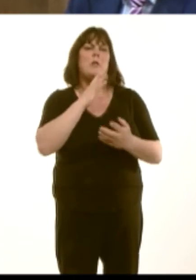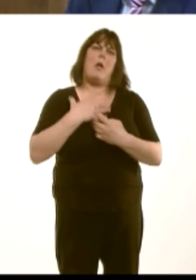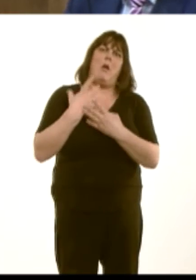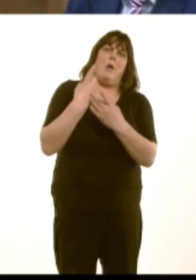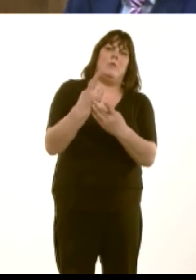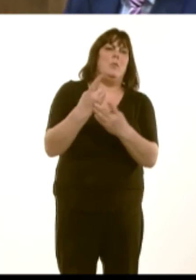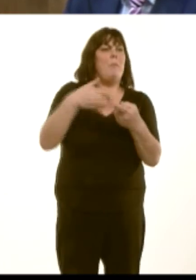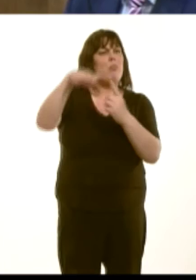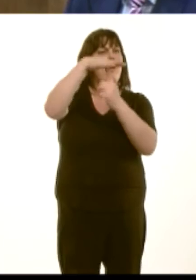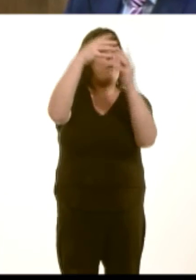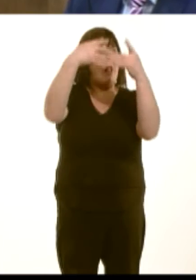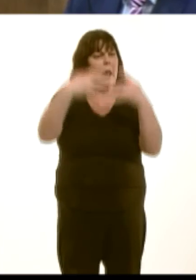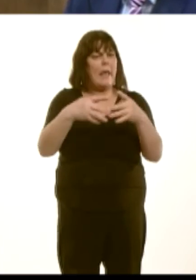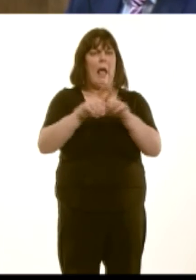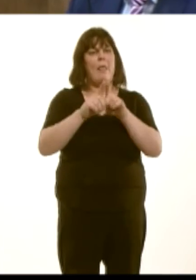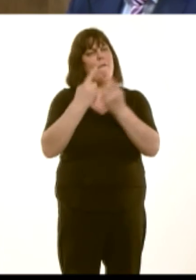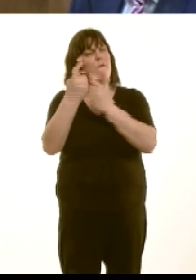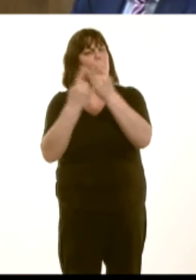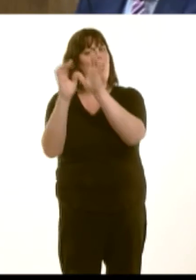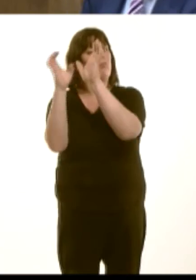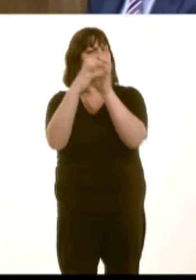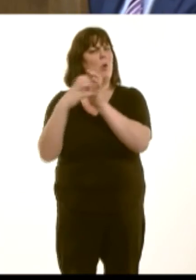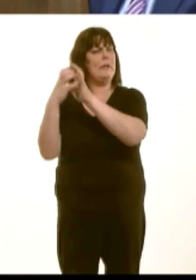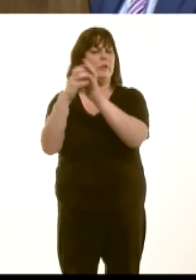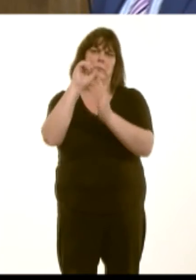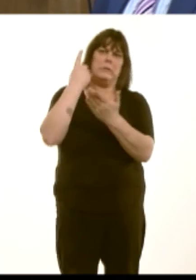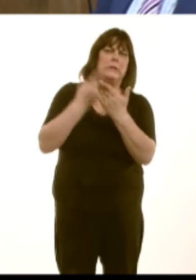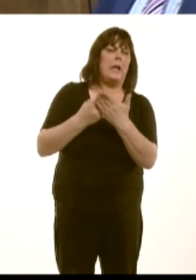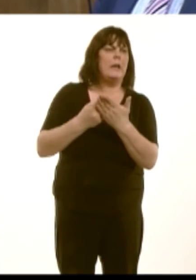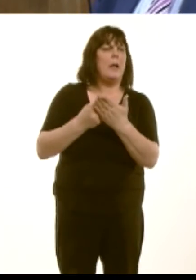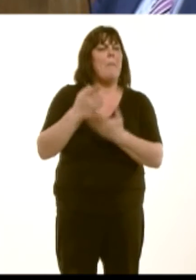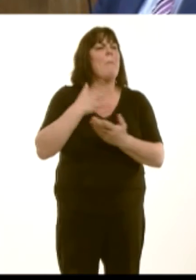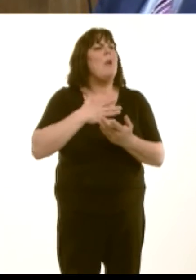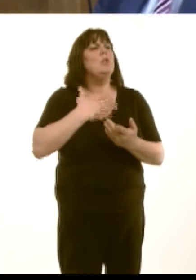bodies particularly to consider. What I wouldnít want to see is alterations being made, for example, to the Cardiff City